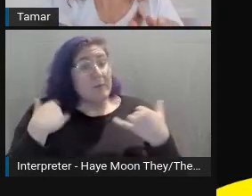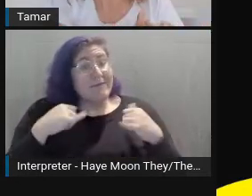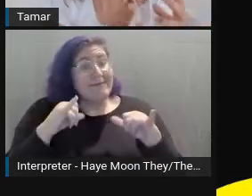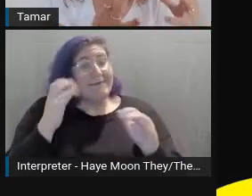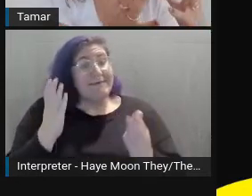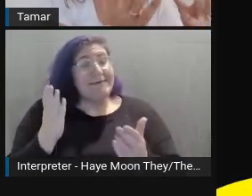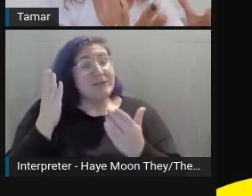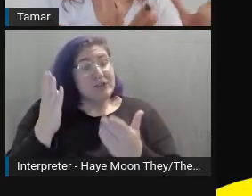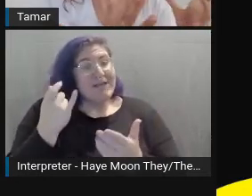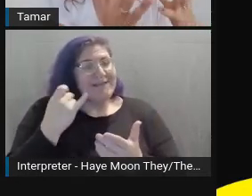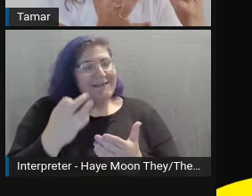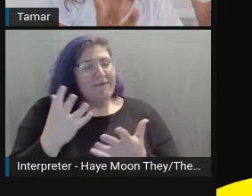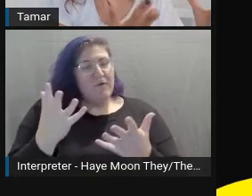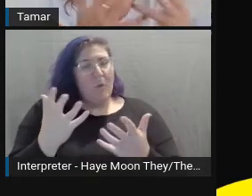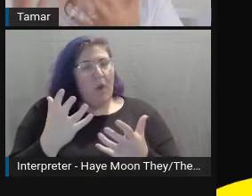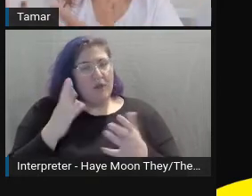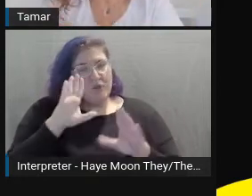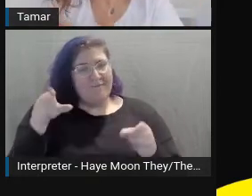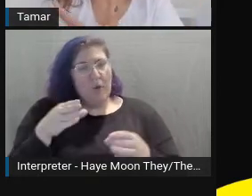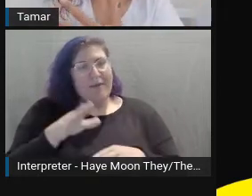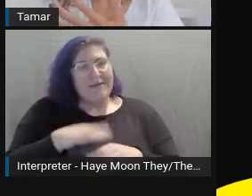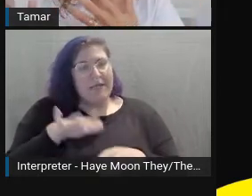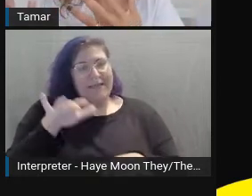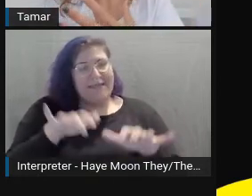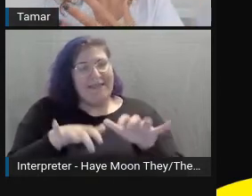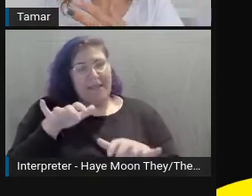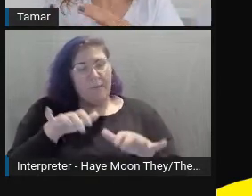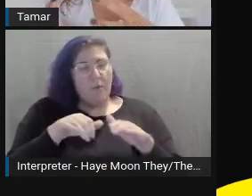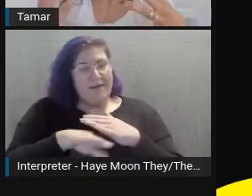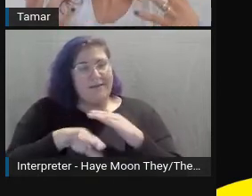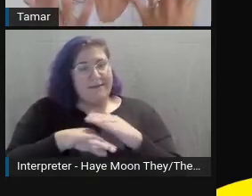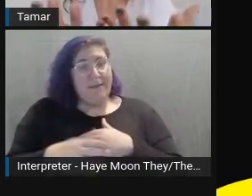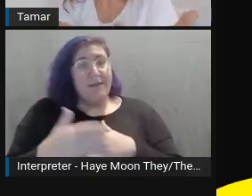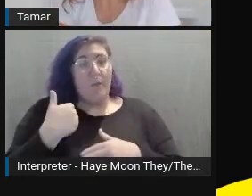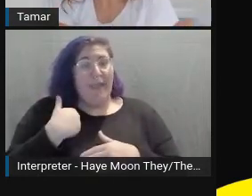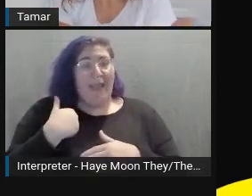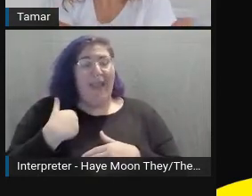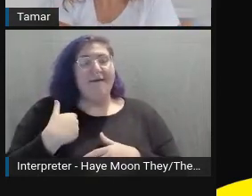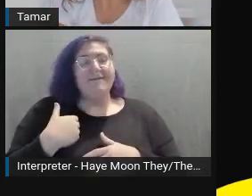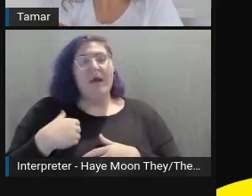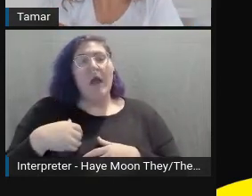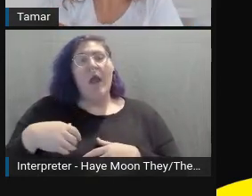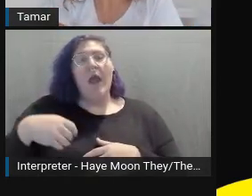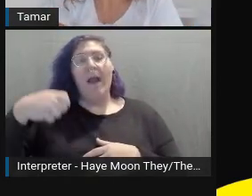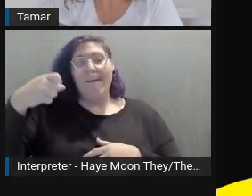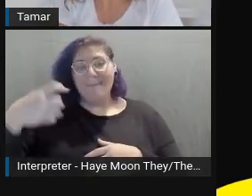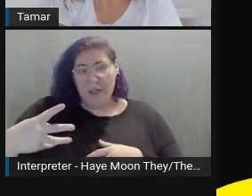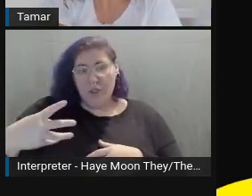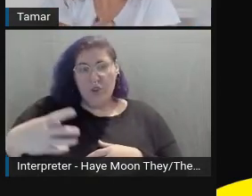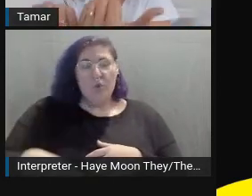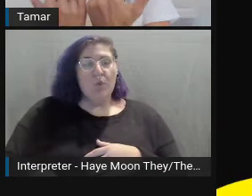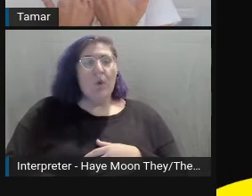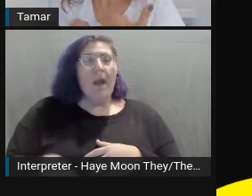and we have the menu, the menu bar and buttons, then there's ways to really understand how to implement this